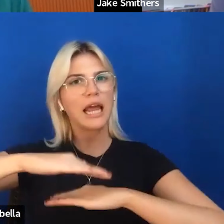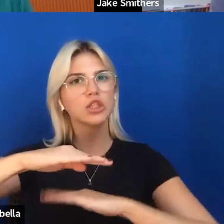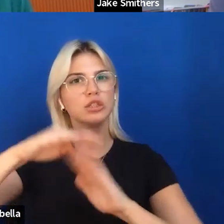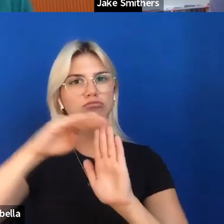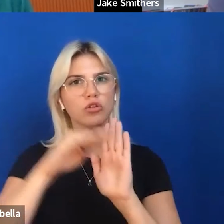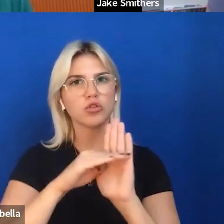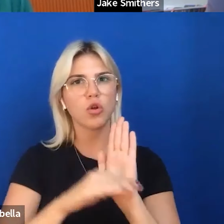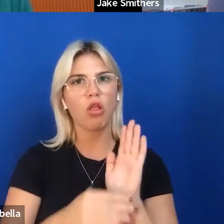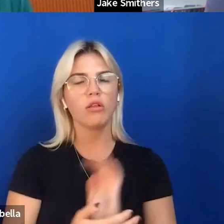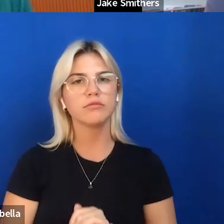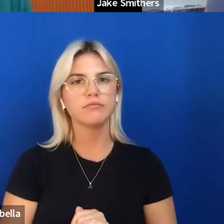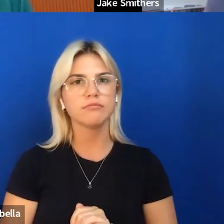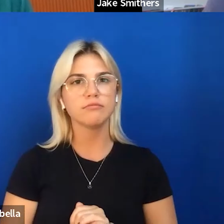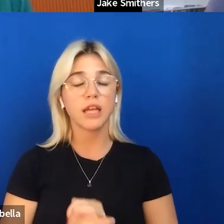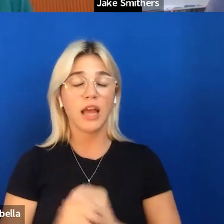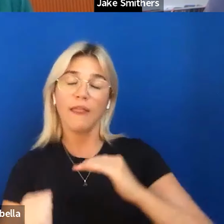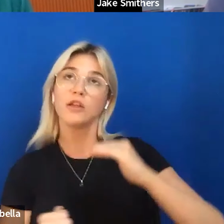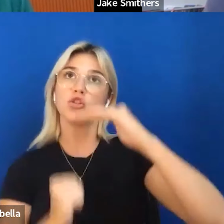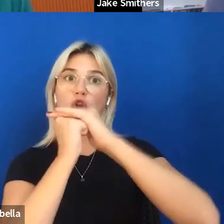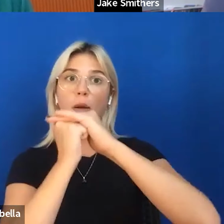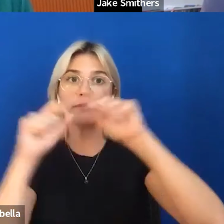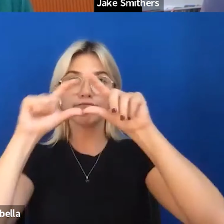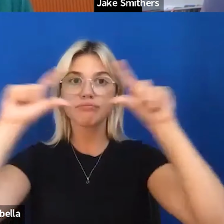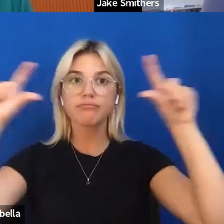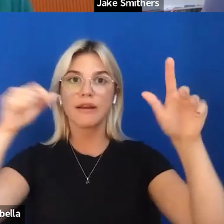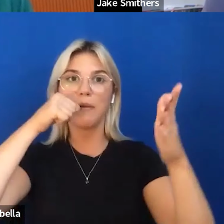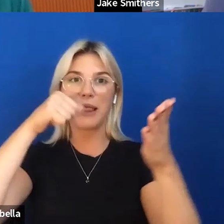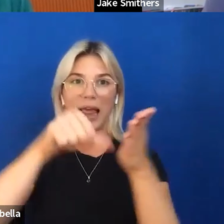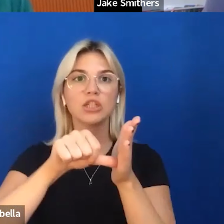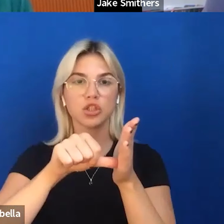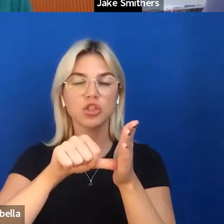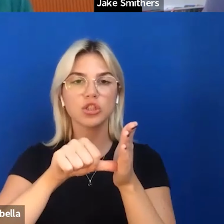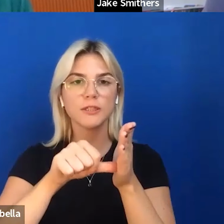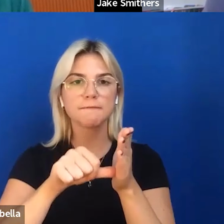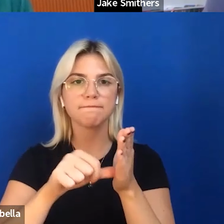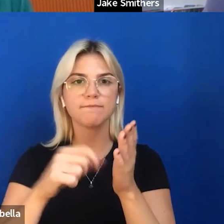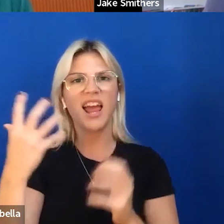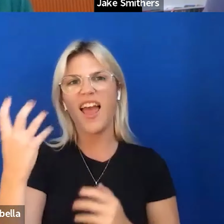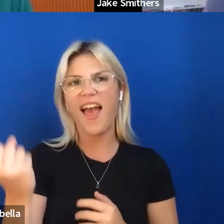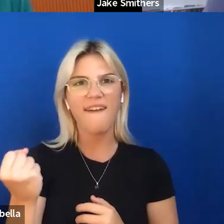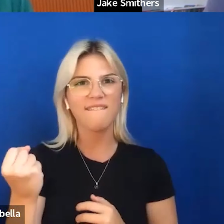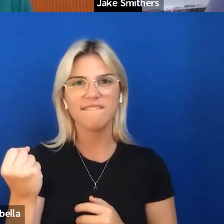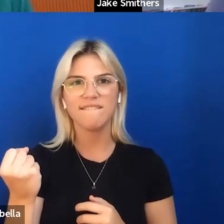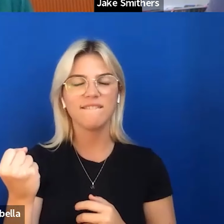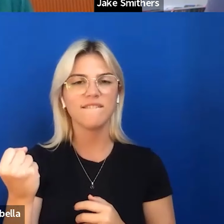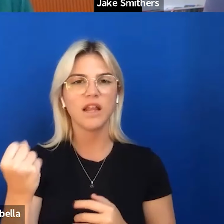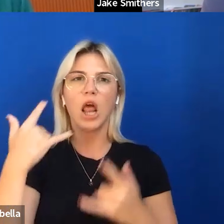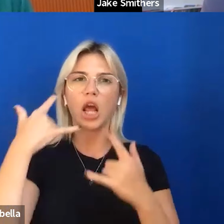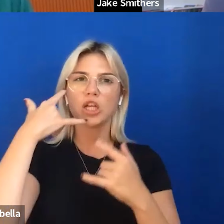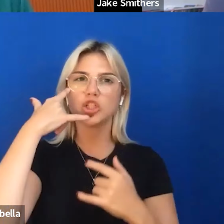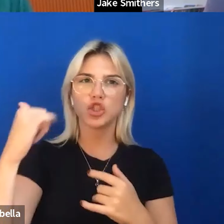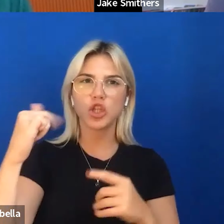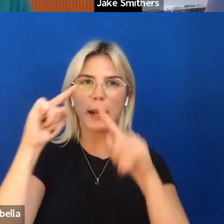At the top of an application, there is a checkbox to tick and it says,